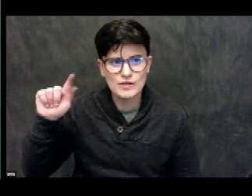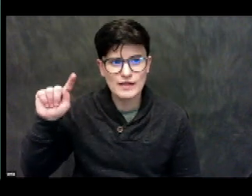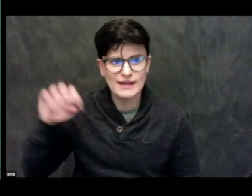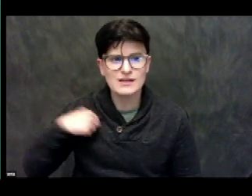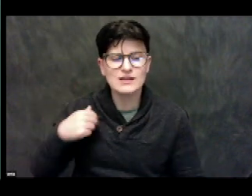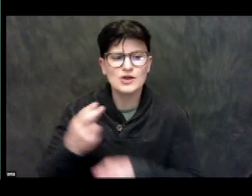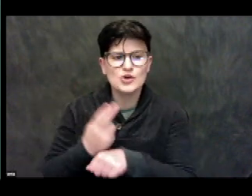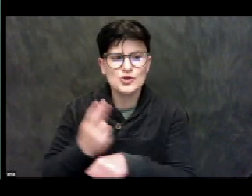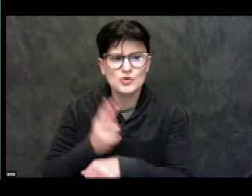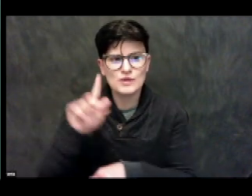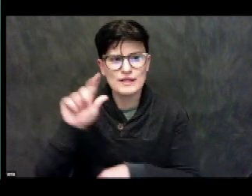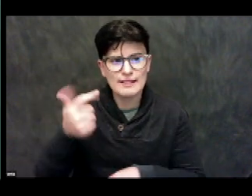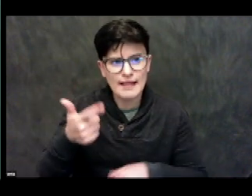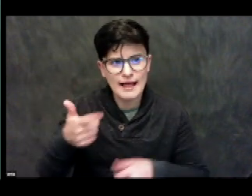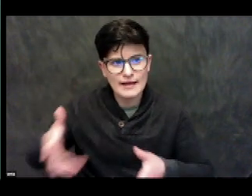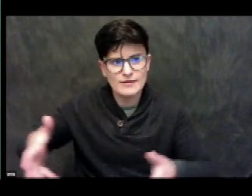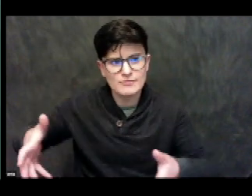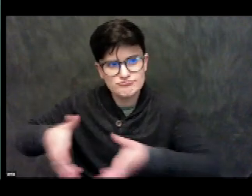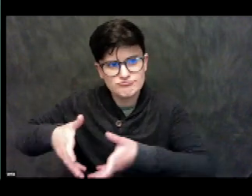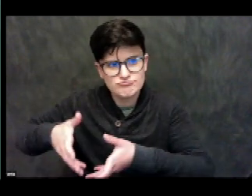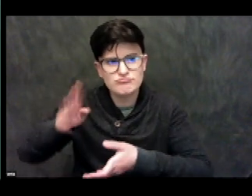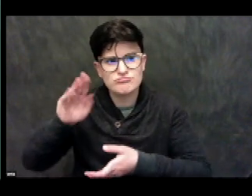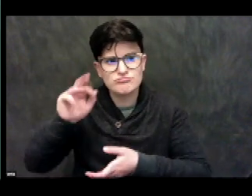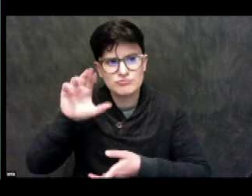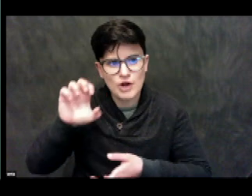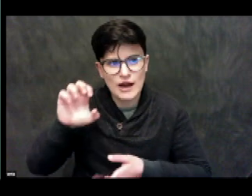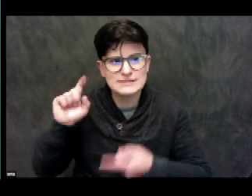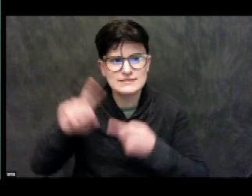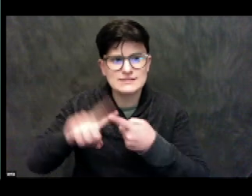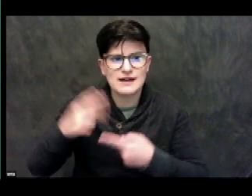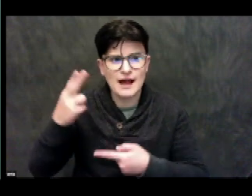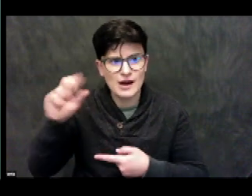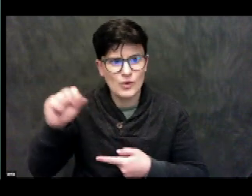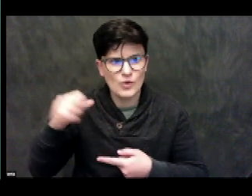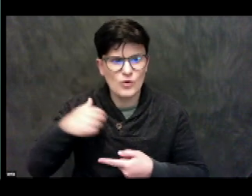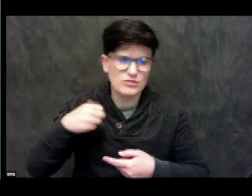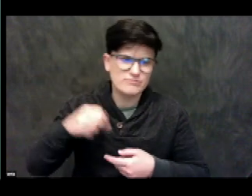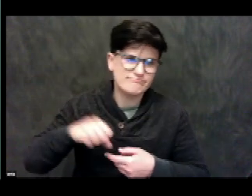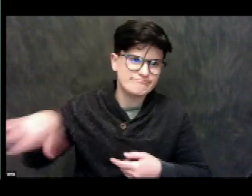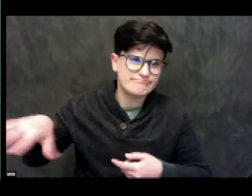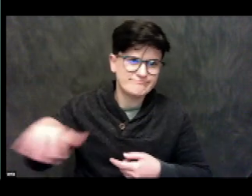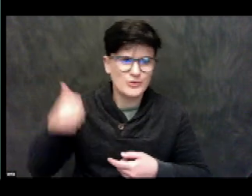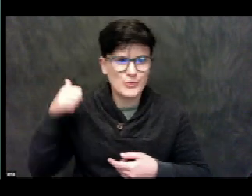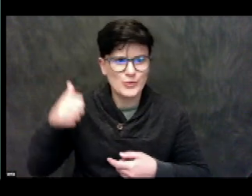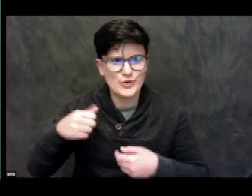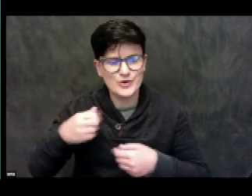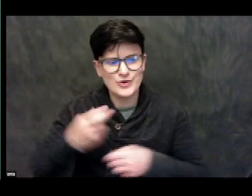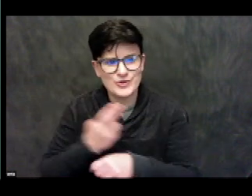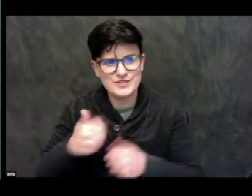a while until I was like high school and didn't want to wear them anymore. When I was away at college,